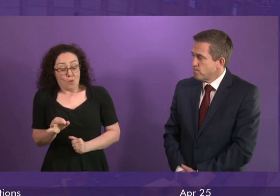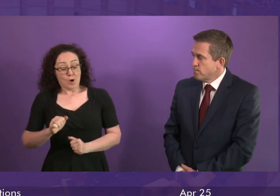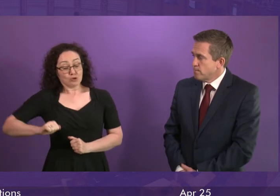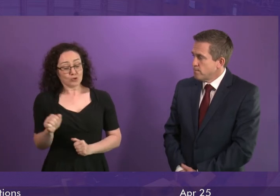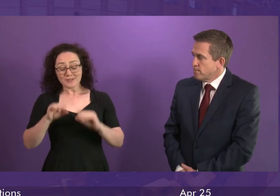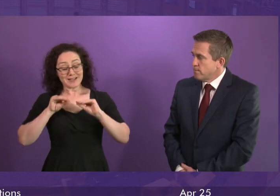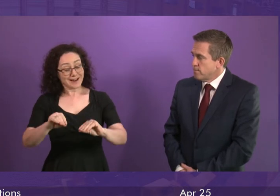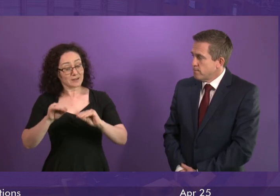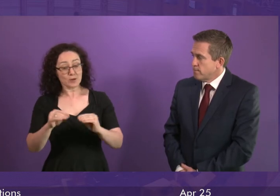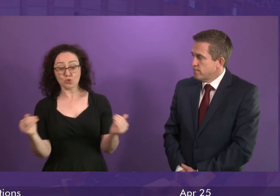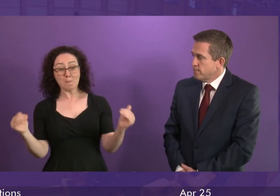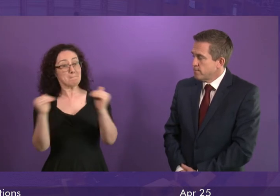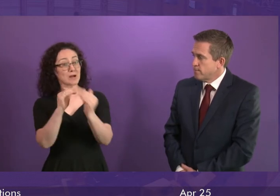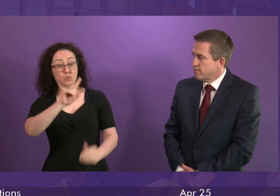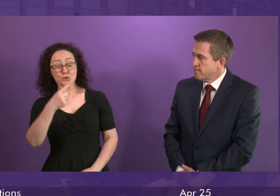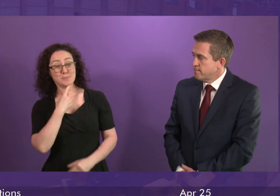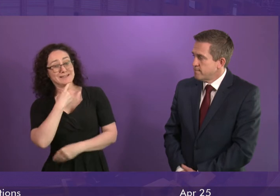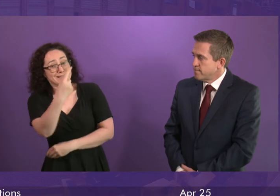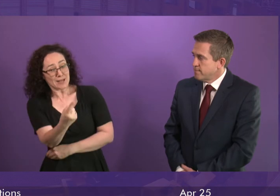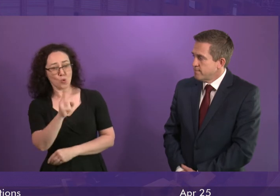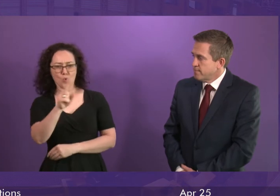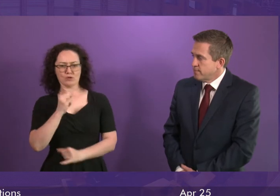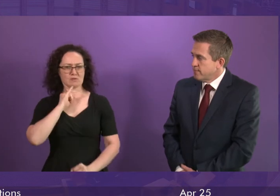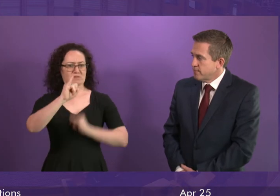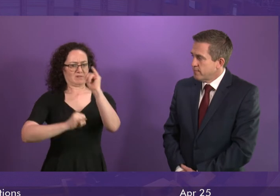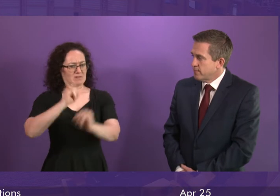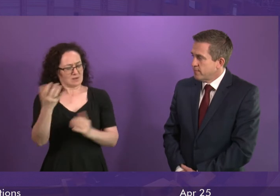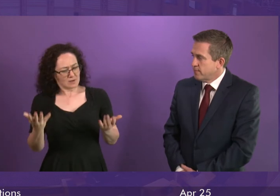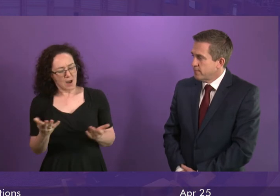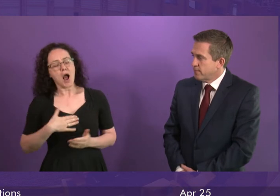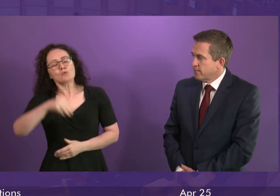not bear out the criticisms that he makes. I know that he does not like the evidence.